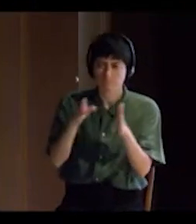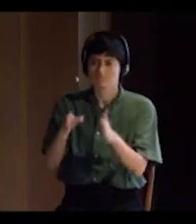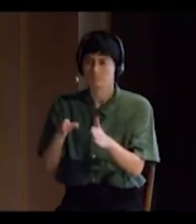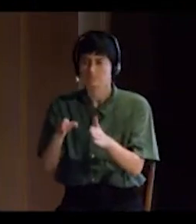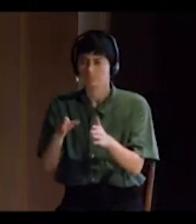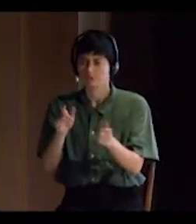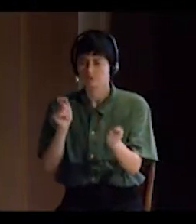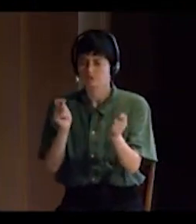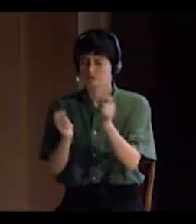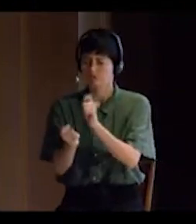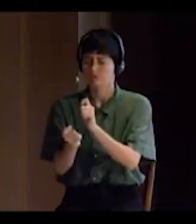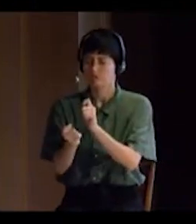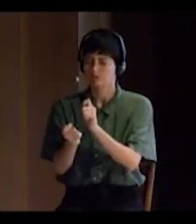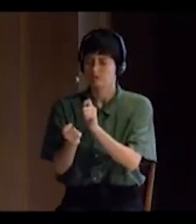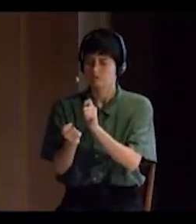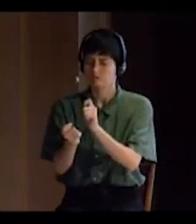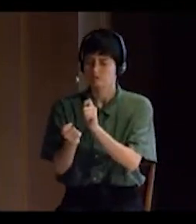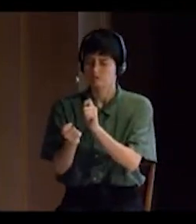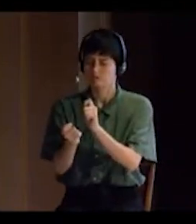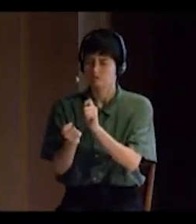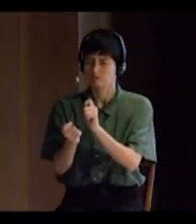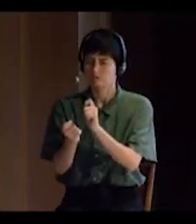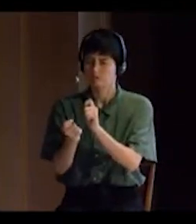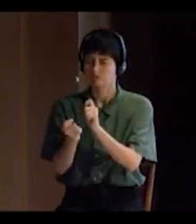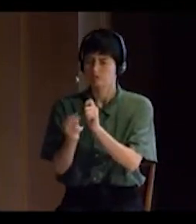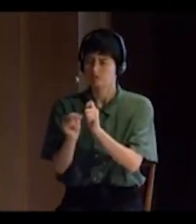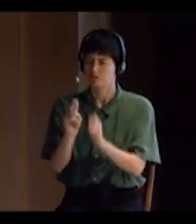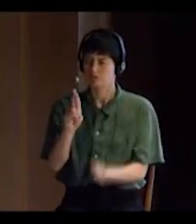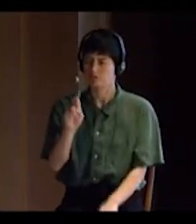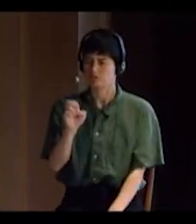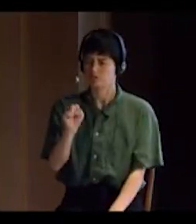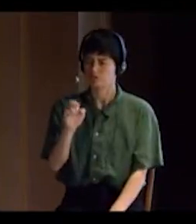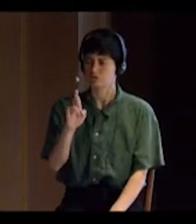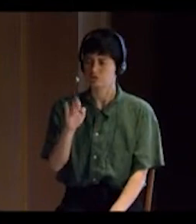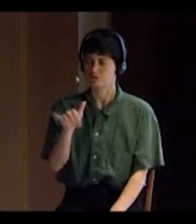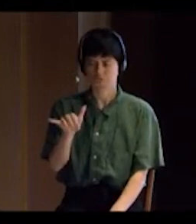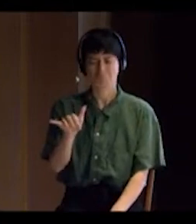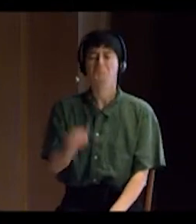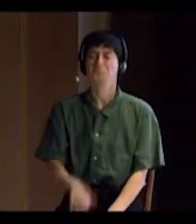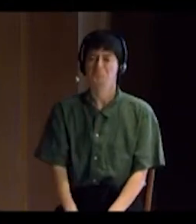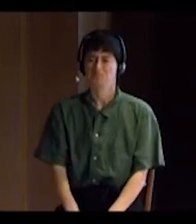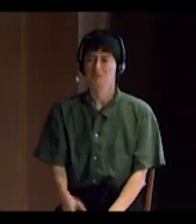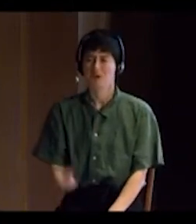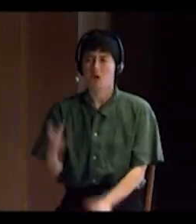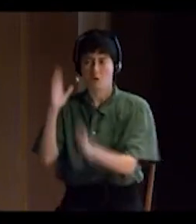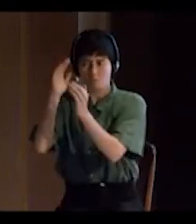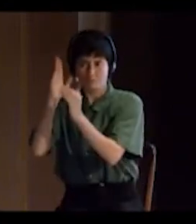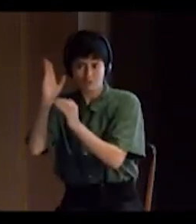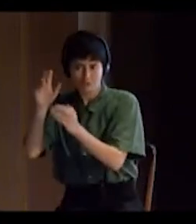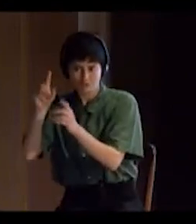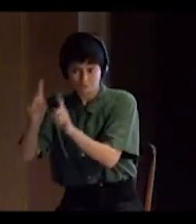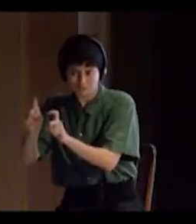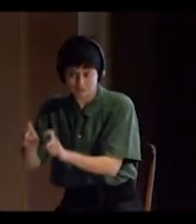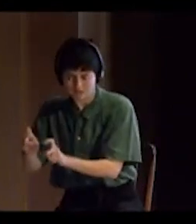And then one that I hope to test is actually that it's random. So animals, there's some background rate of extinction.